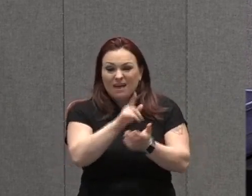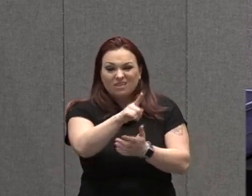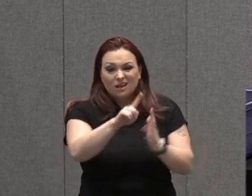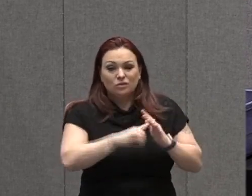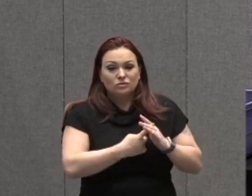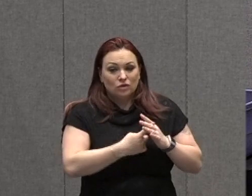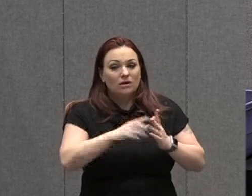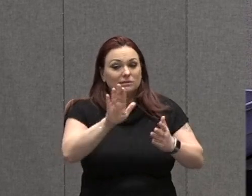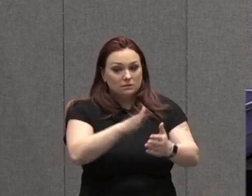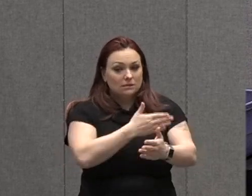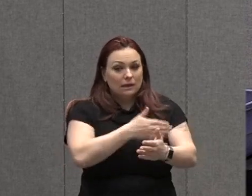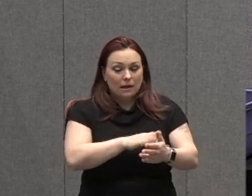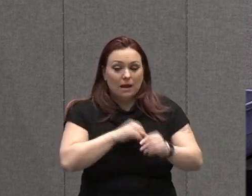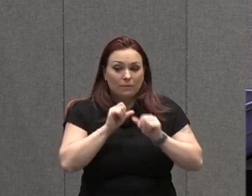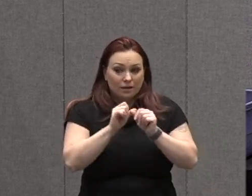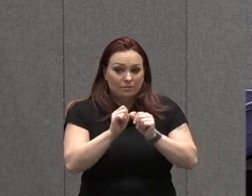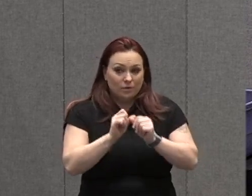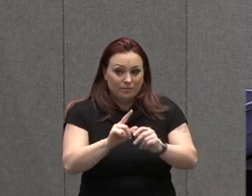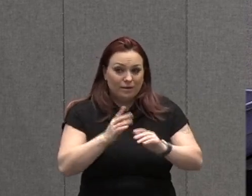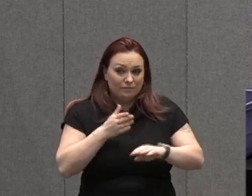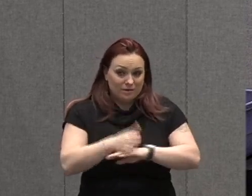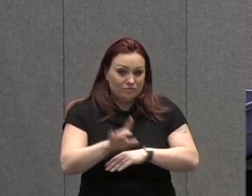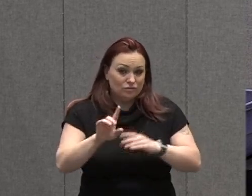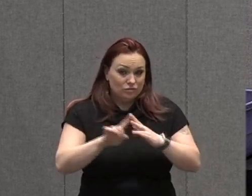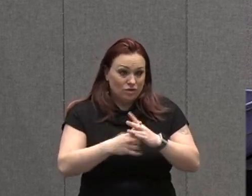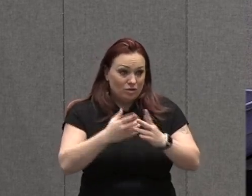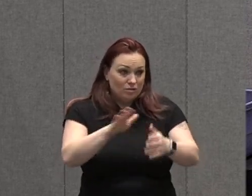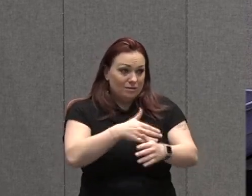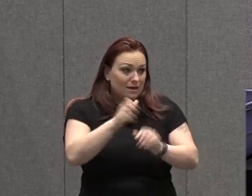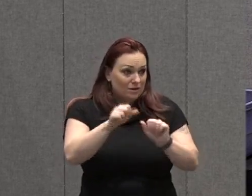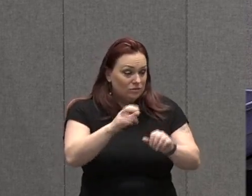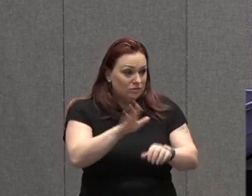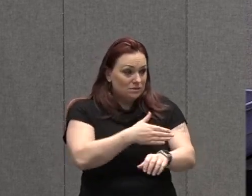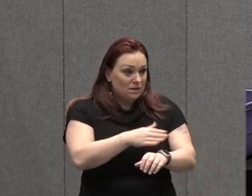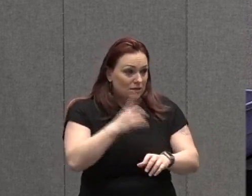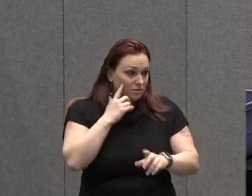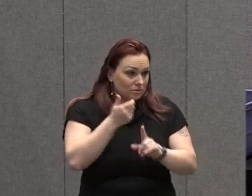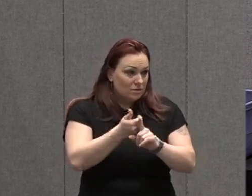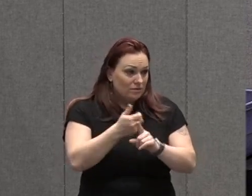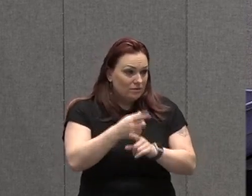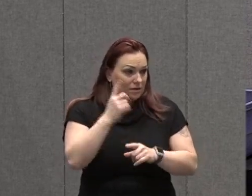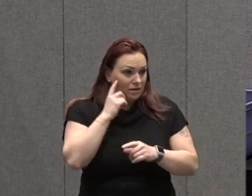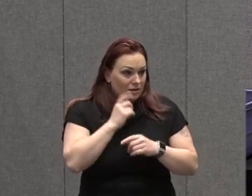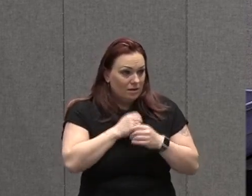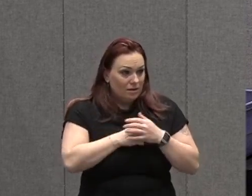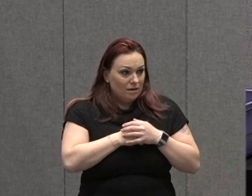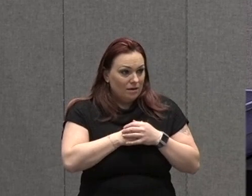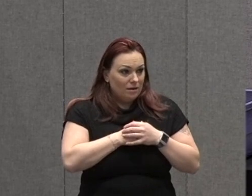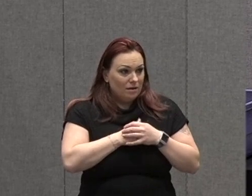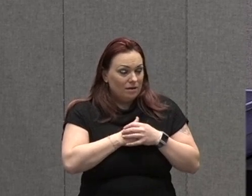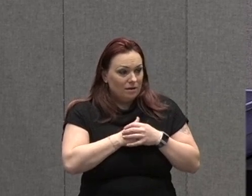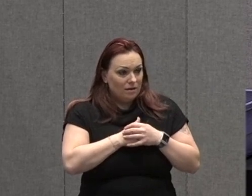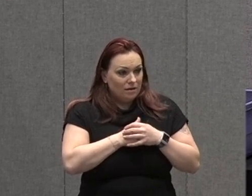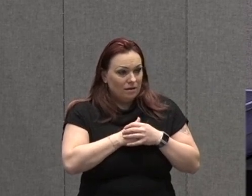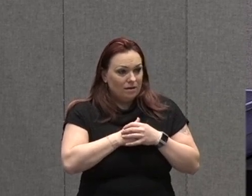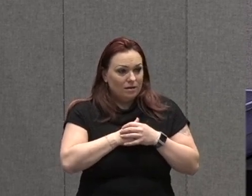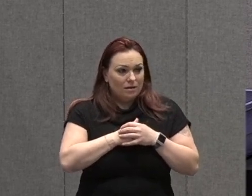Okay. - But I'm going to keep going even after you start singing. Do you think you can sing it by yourself? I think so, yes - Okay? What is it, hey hey, what is the high part?